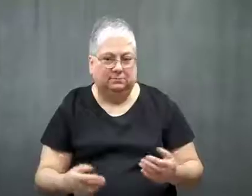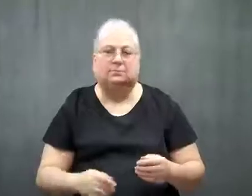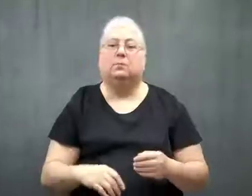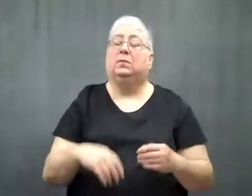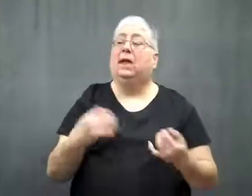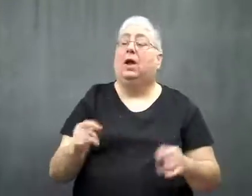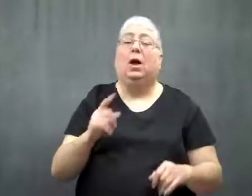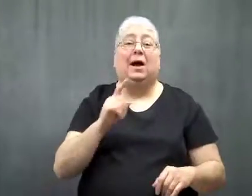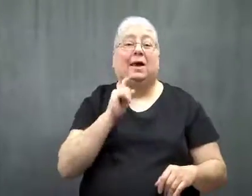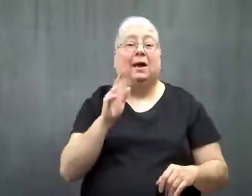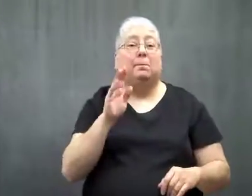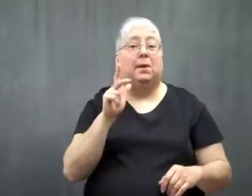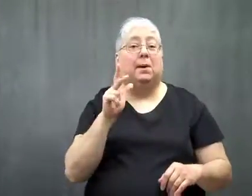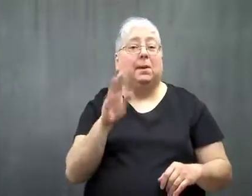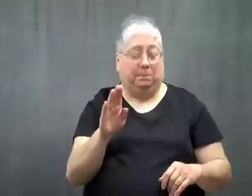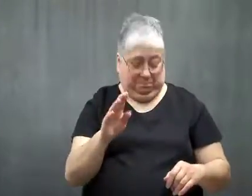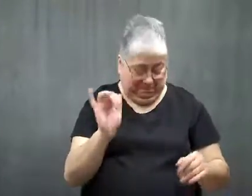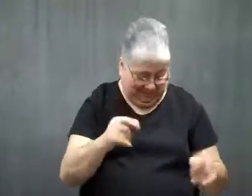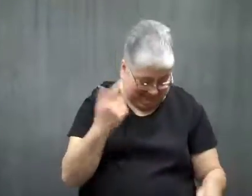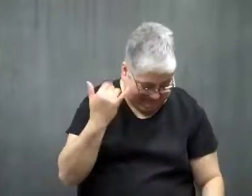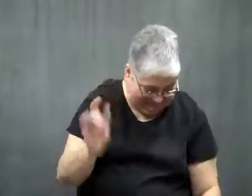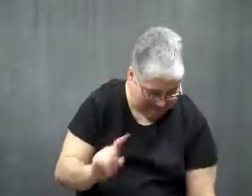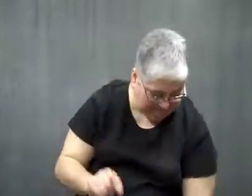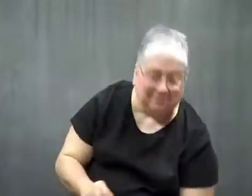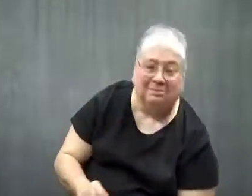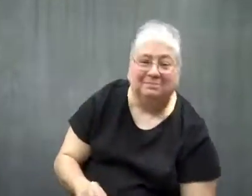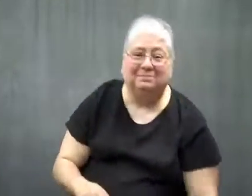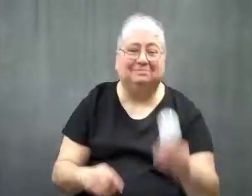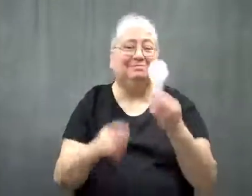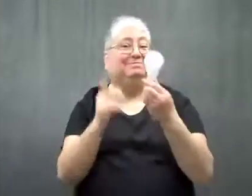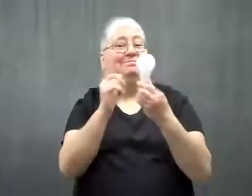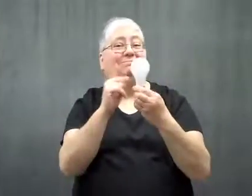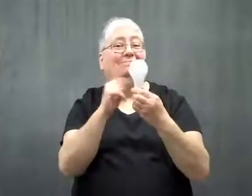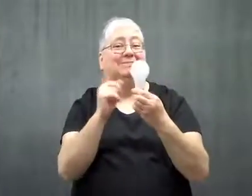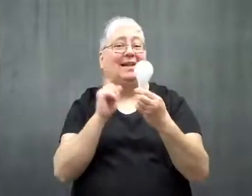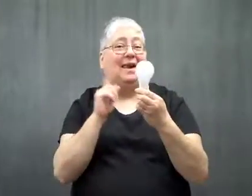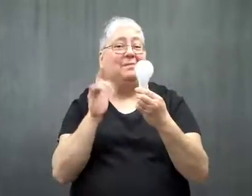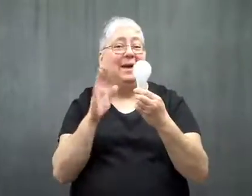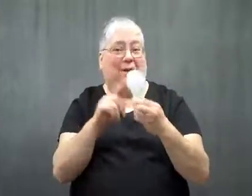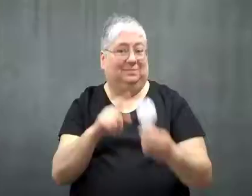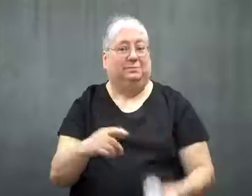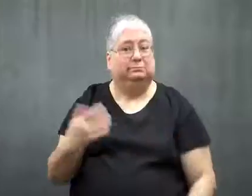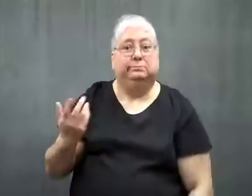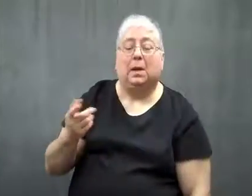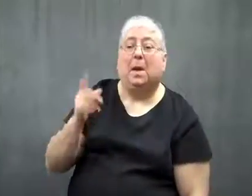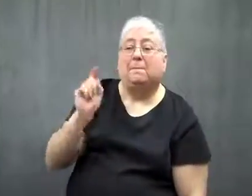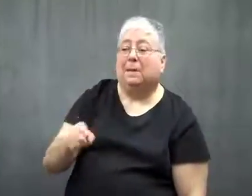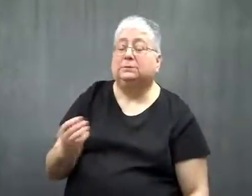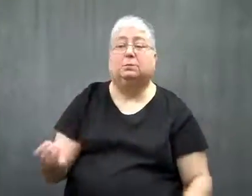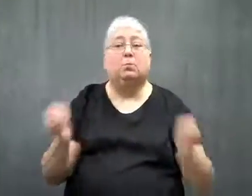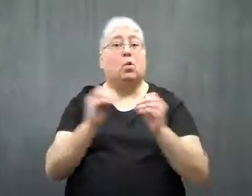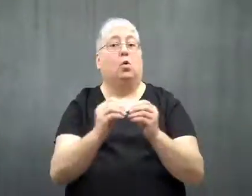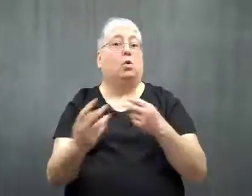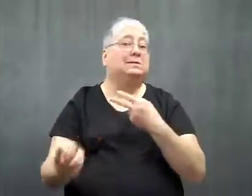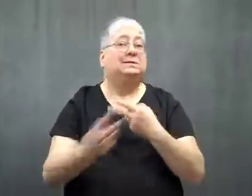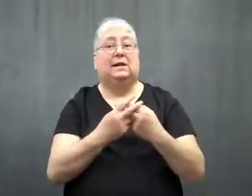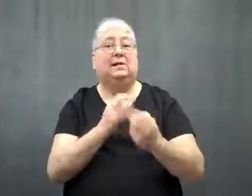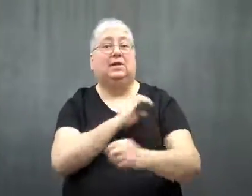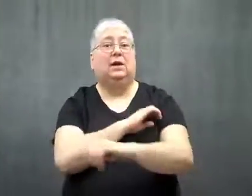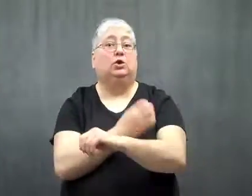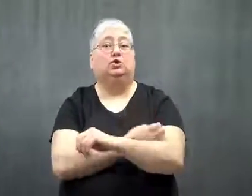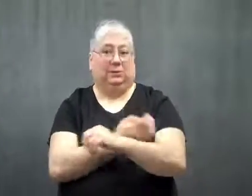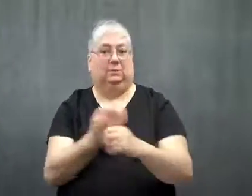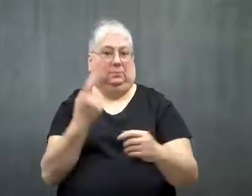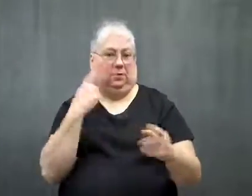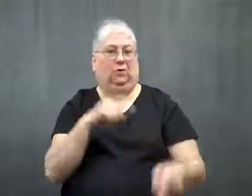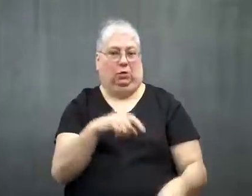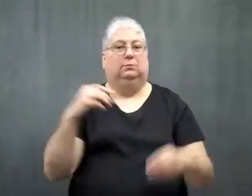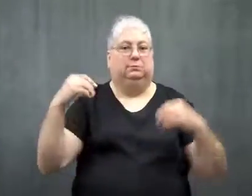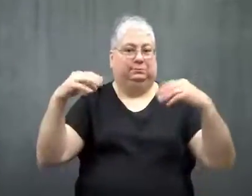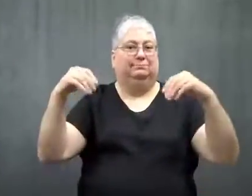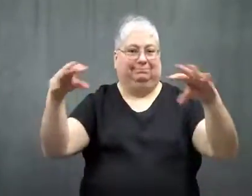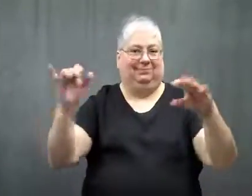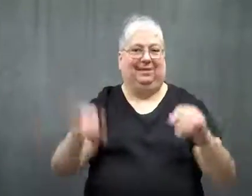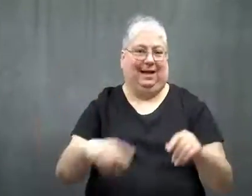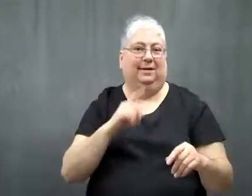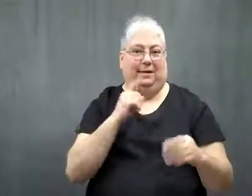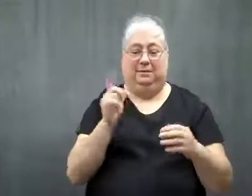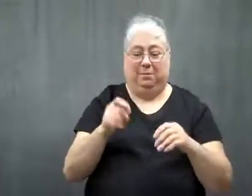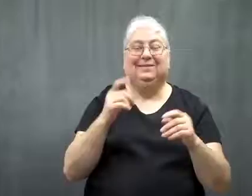Light bulbs like this one also have to reduce energy consumption.